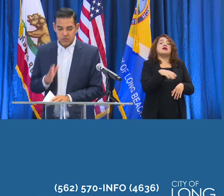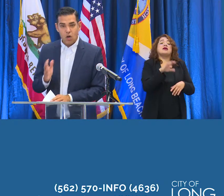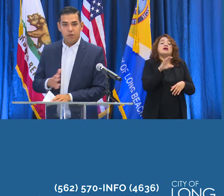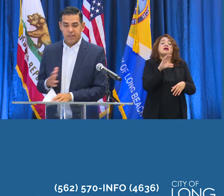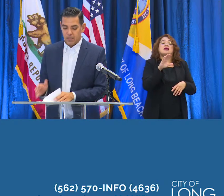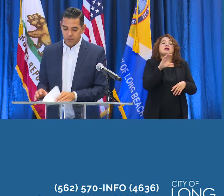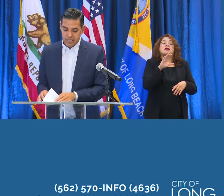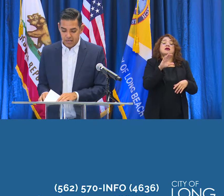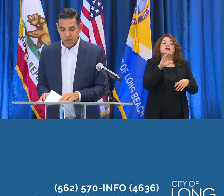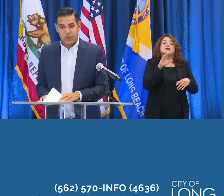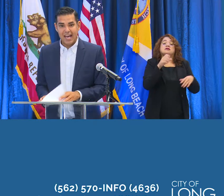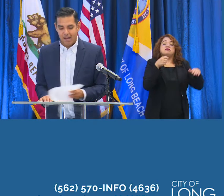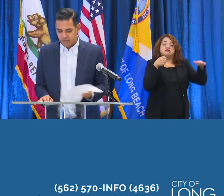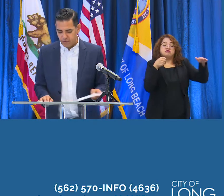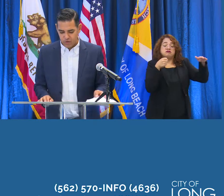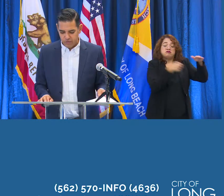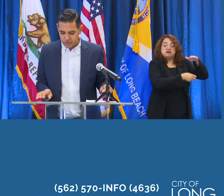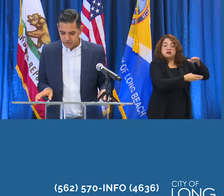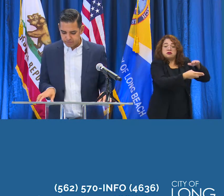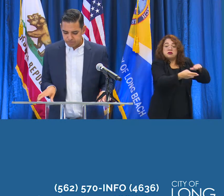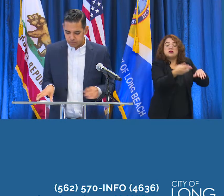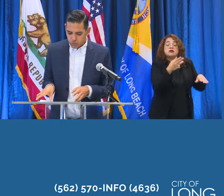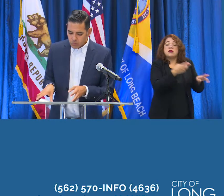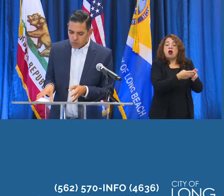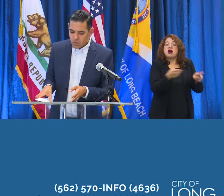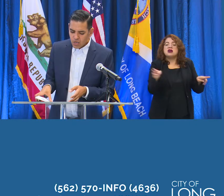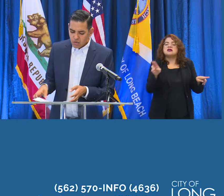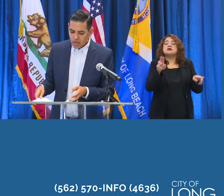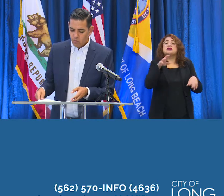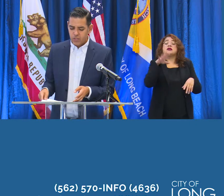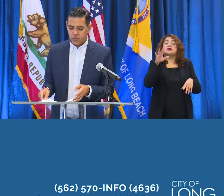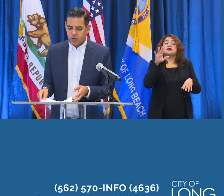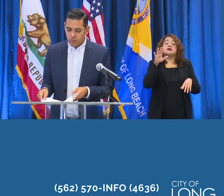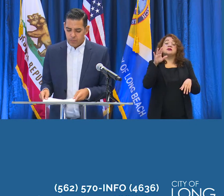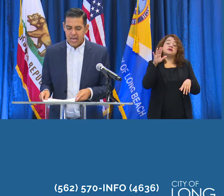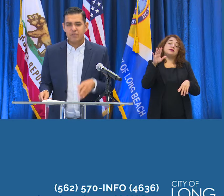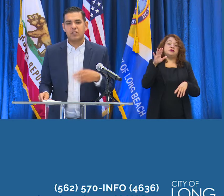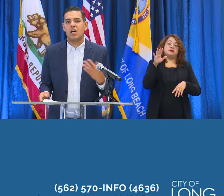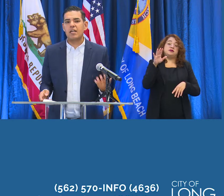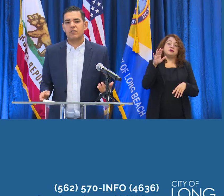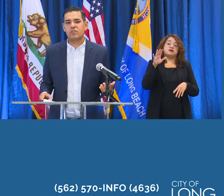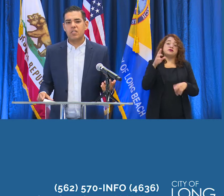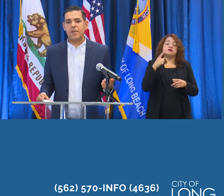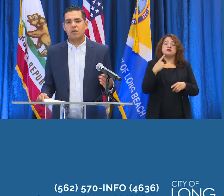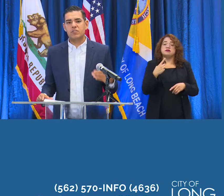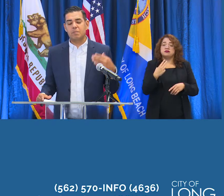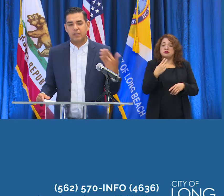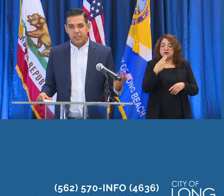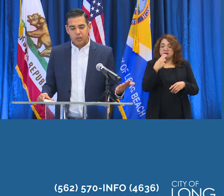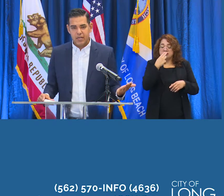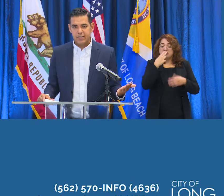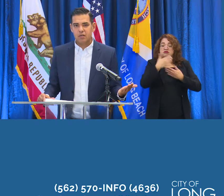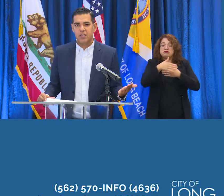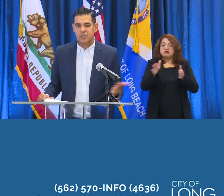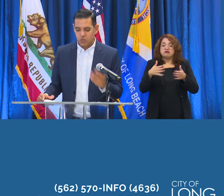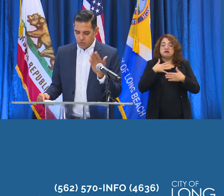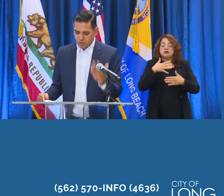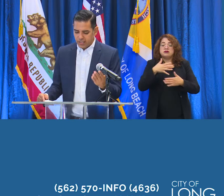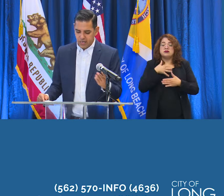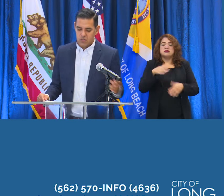all available data that we have in front of us. I want to turn-- we've been asked a lot at the City about stability criteria. So, you're looking at a new